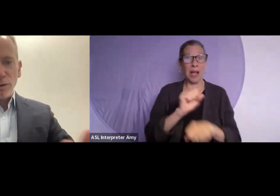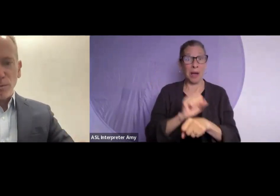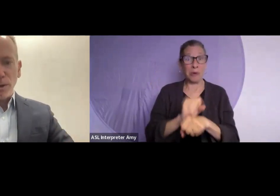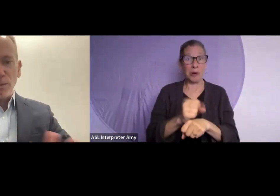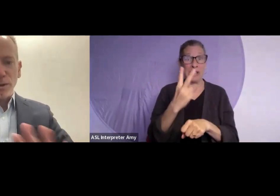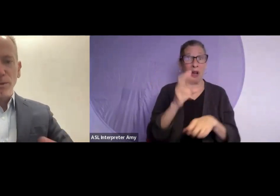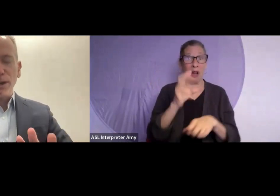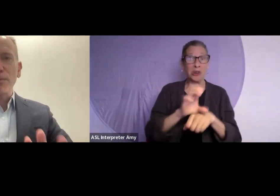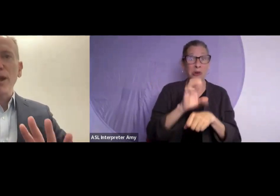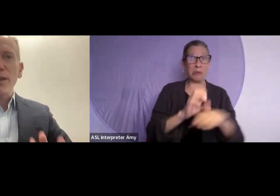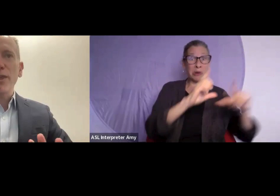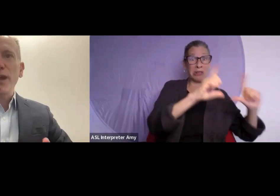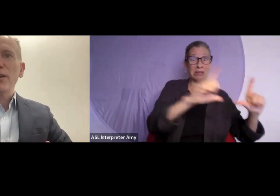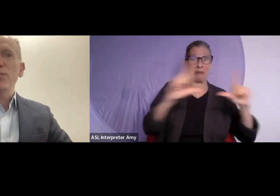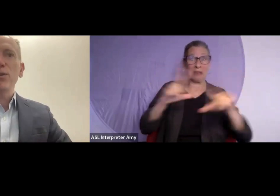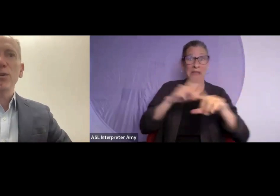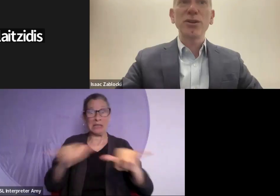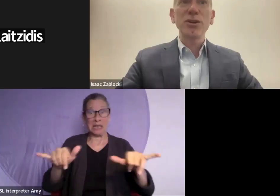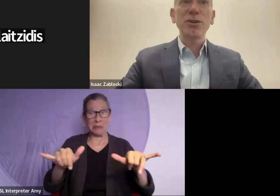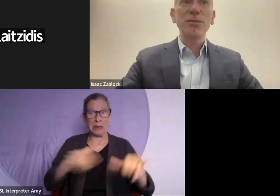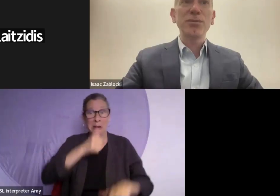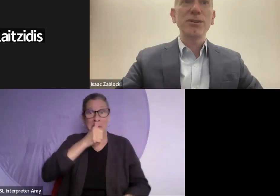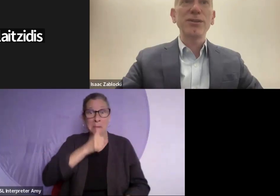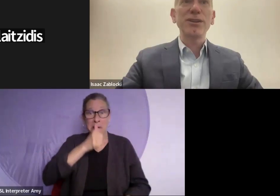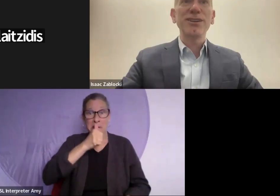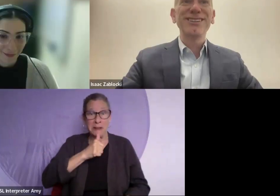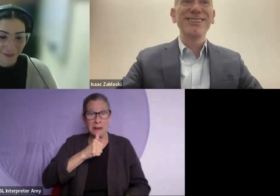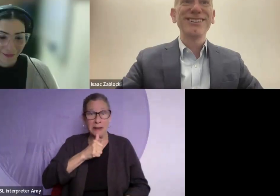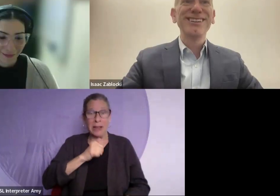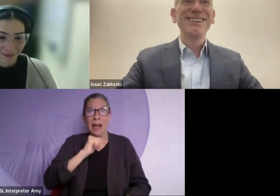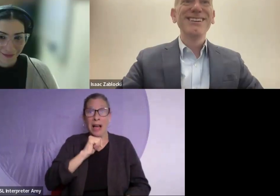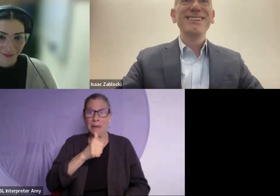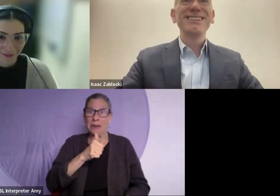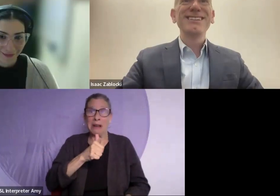us. So bear with me, I'm not that computer illiterate, but